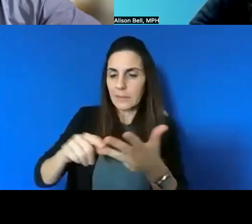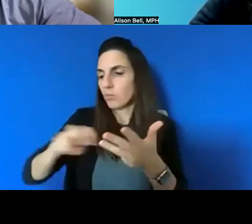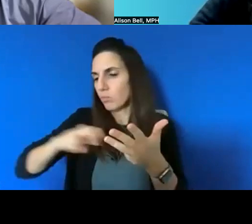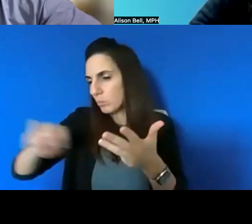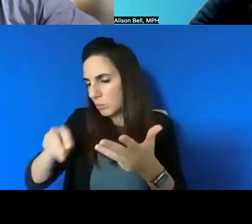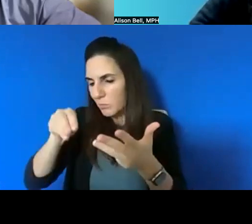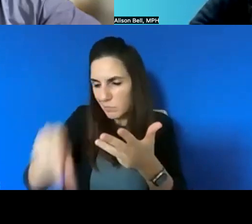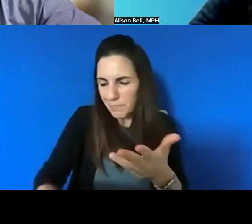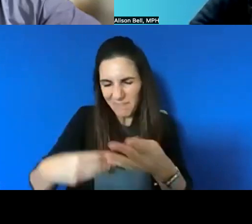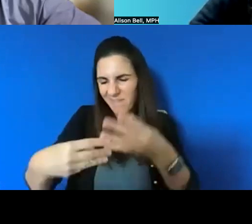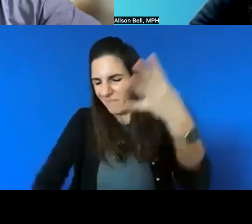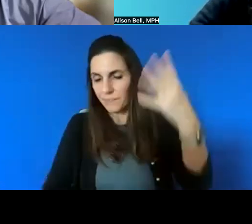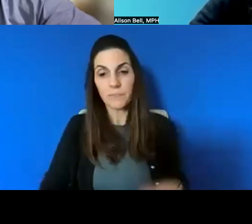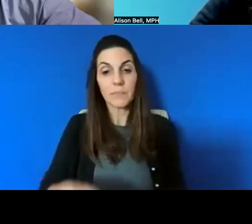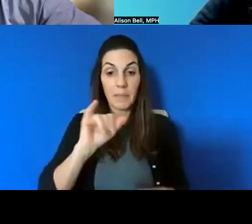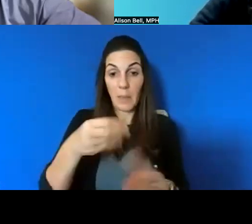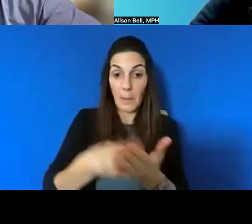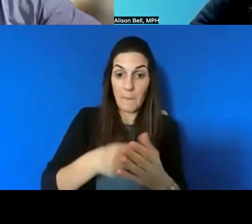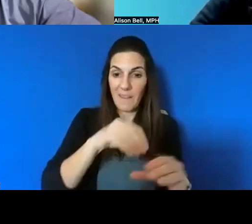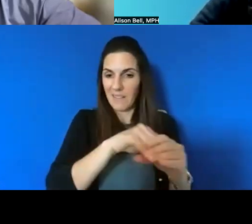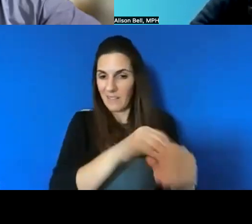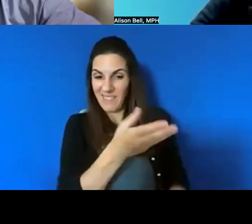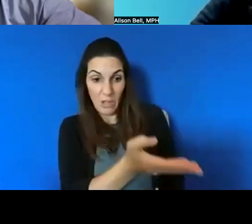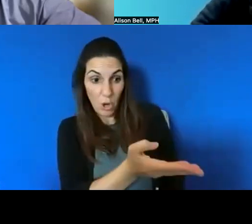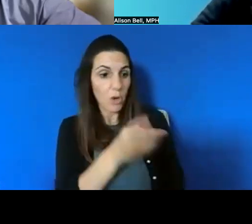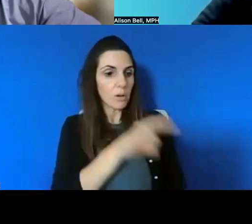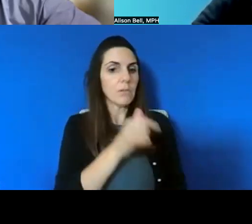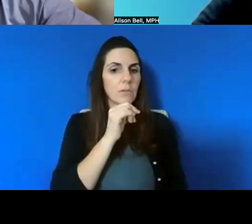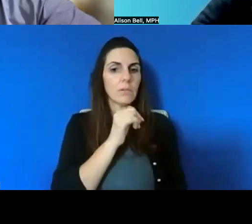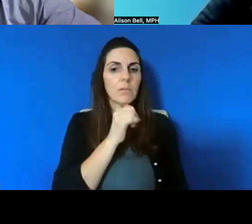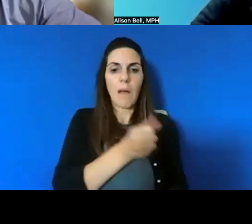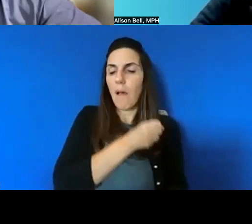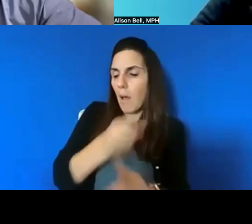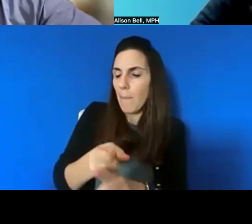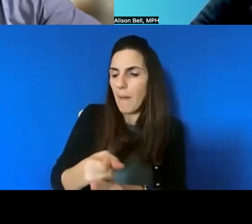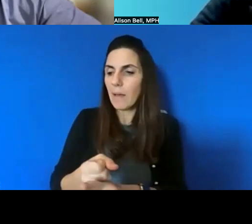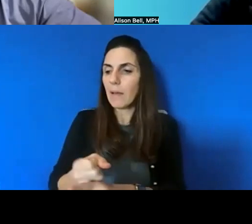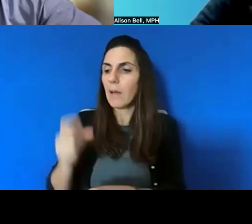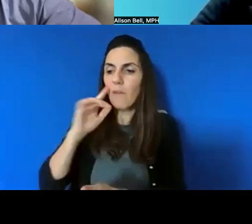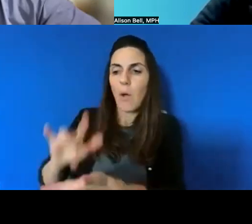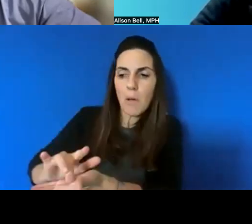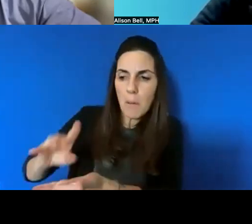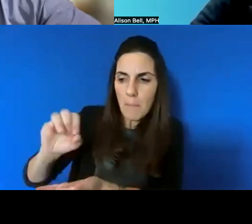that money in the able account generally doesn't impact eligibility for Medicaid SSI or any other